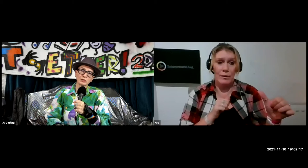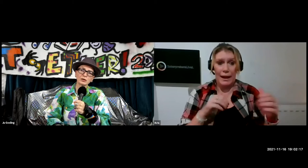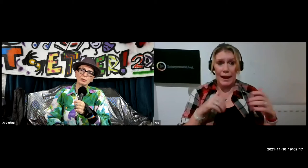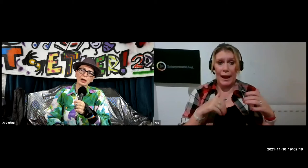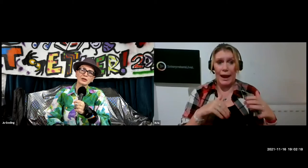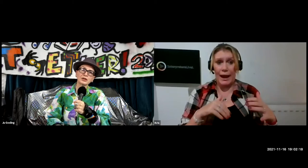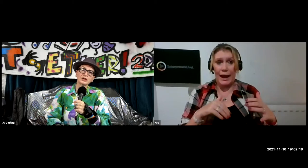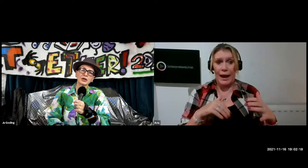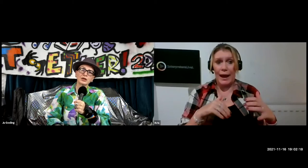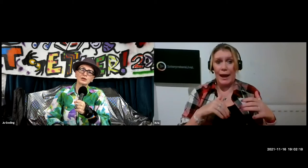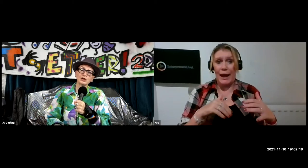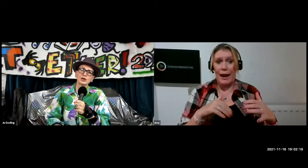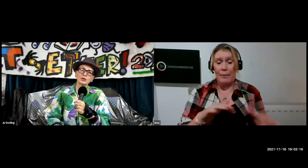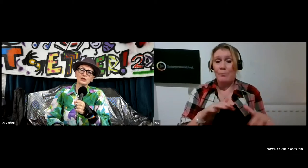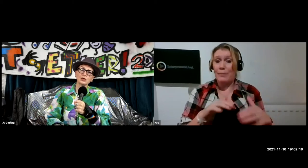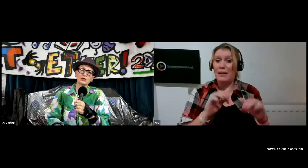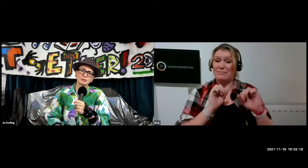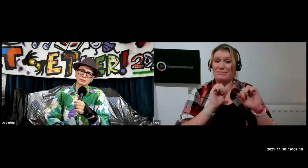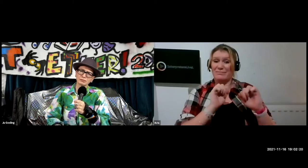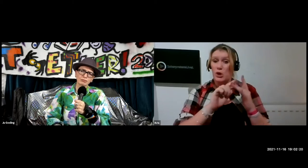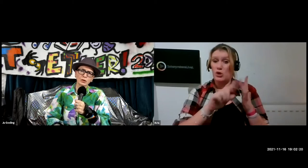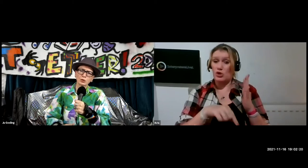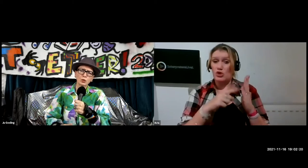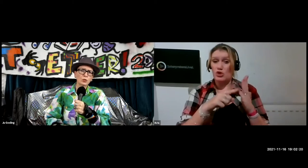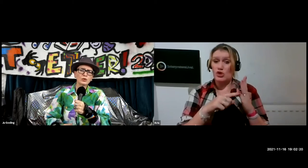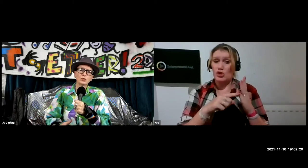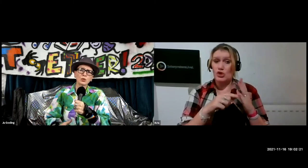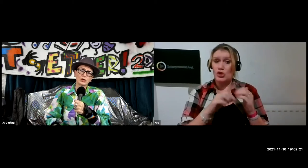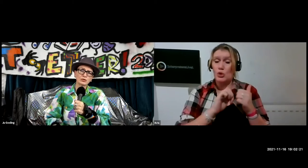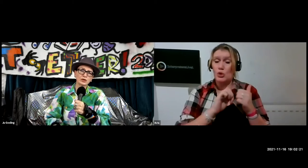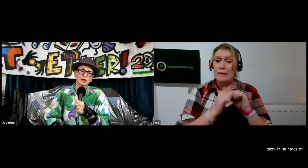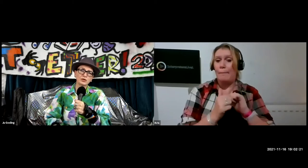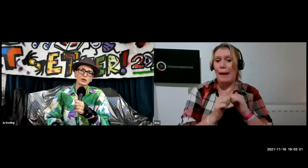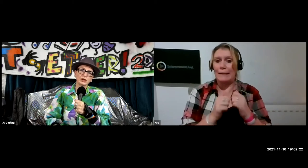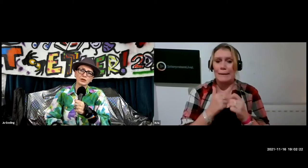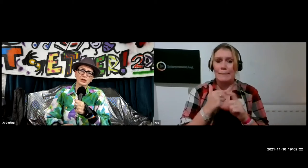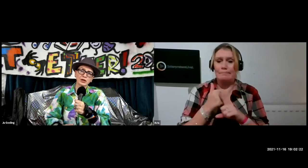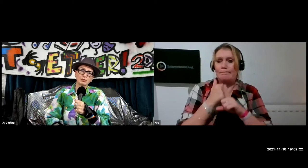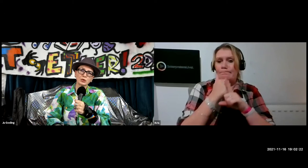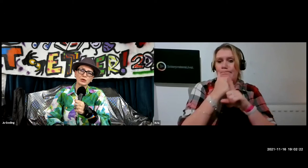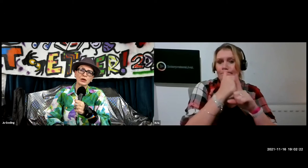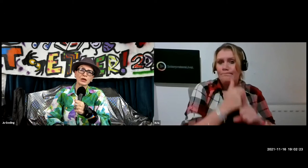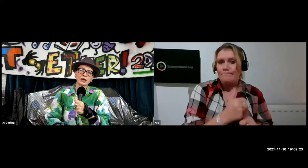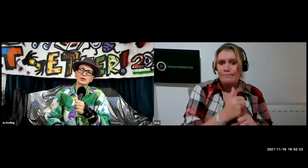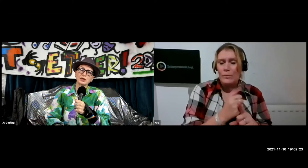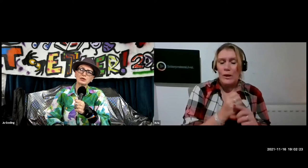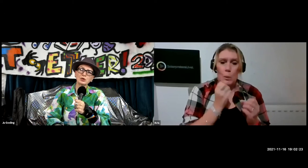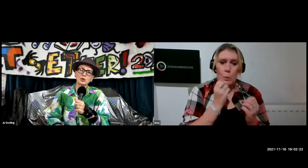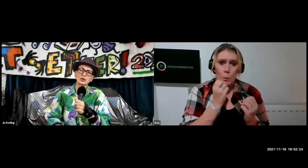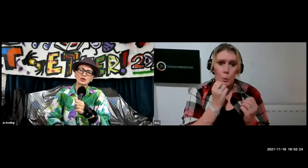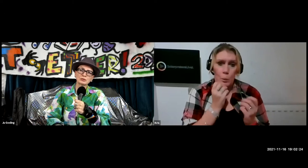companion to go to what was a wonderful evening at Tate Modern, as they launched